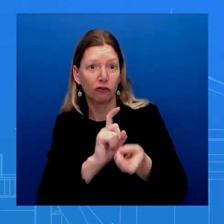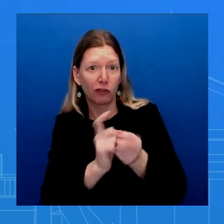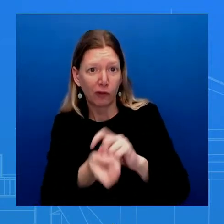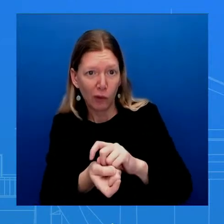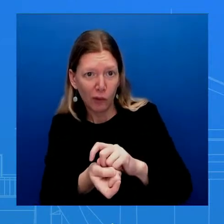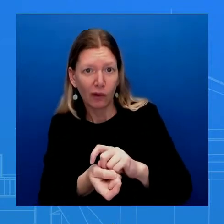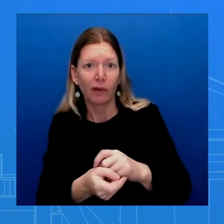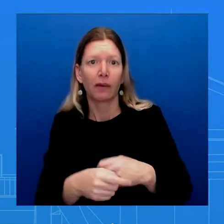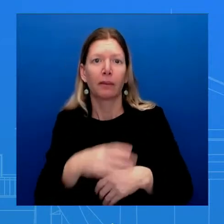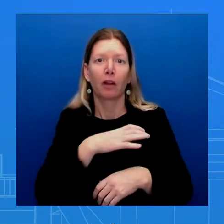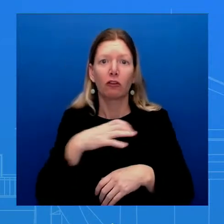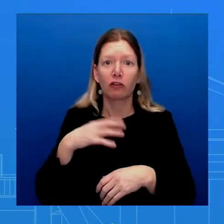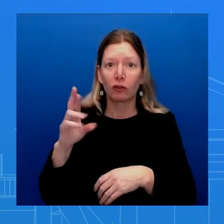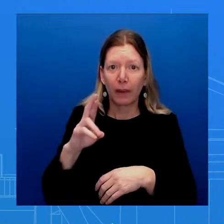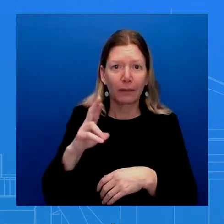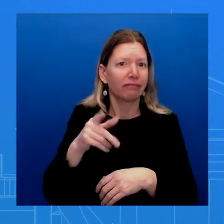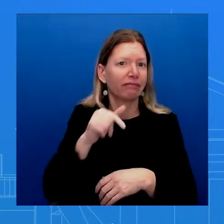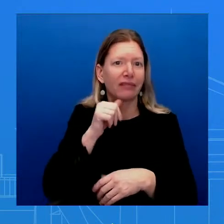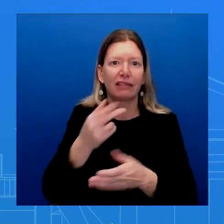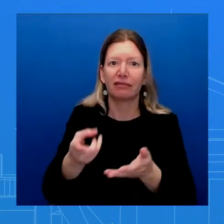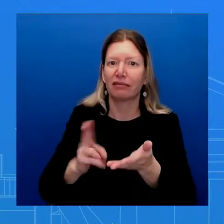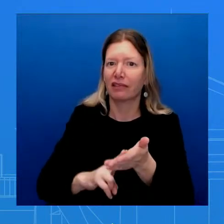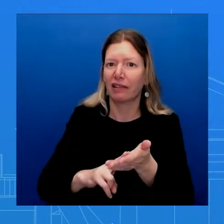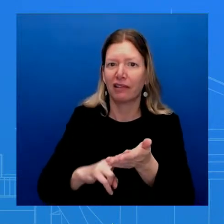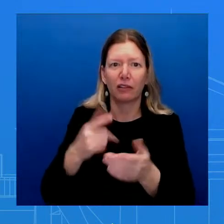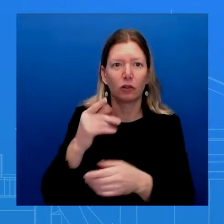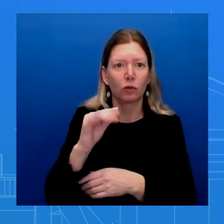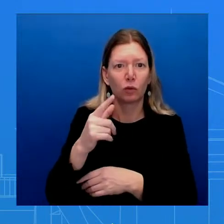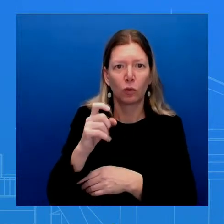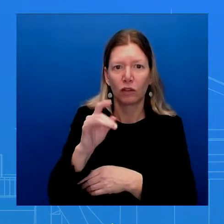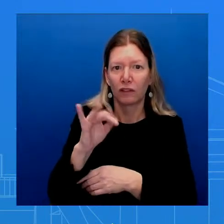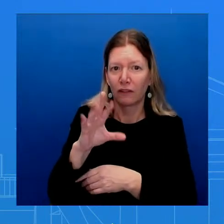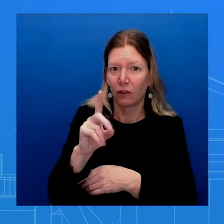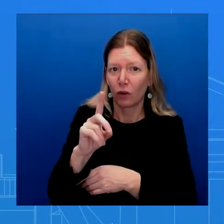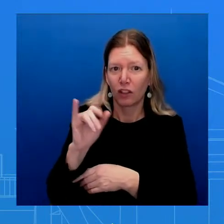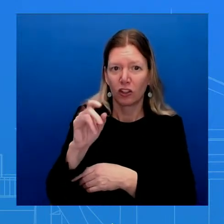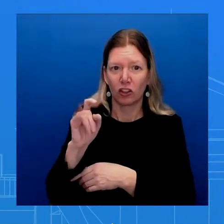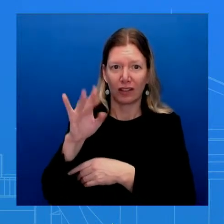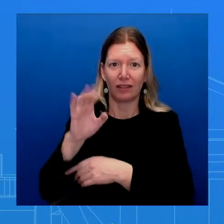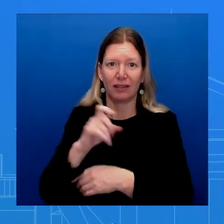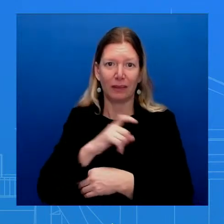that we are protecting the right to vote. He spoke to the affirmative action, what we saw